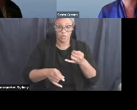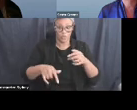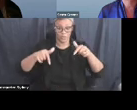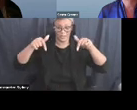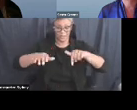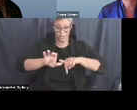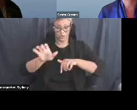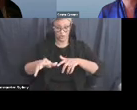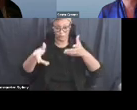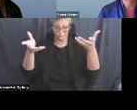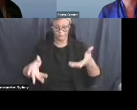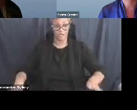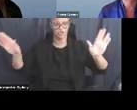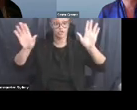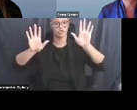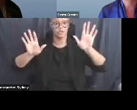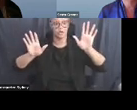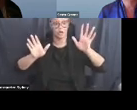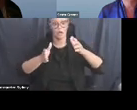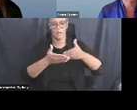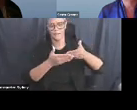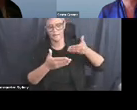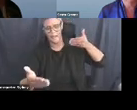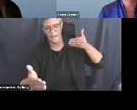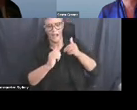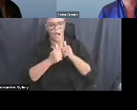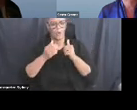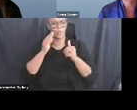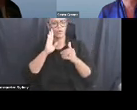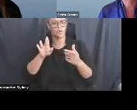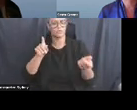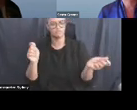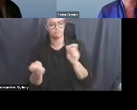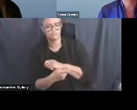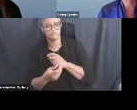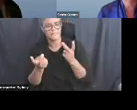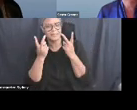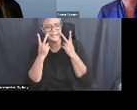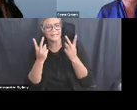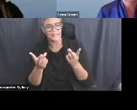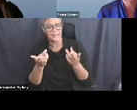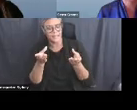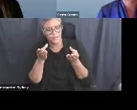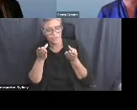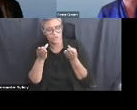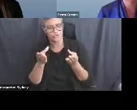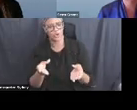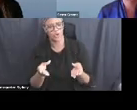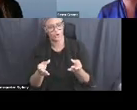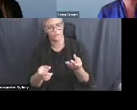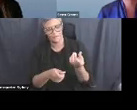you see, you serve, and you advocate for black students that receive special education services